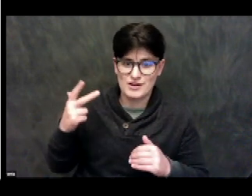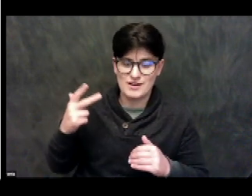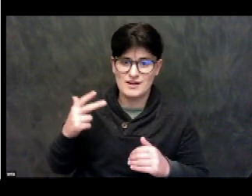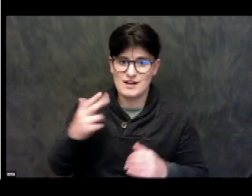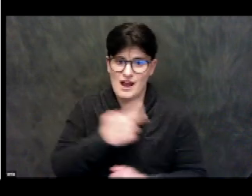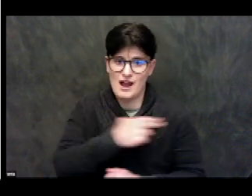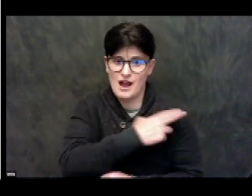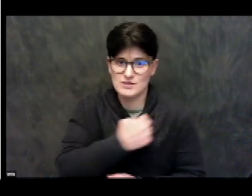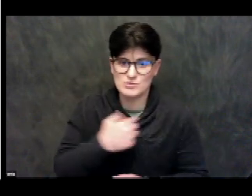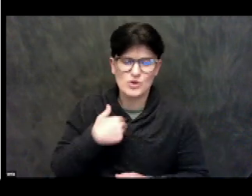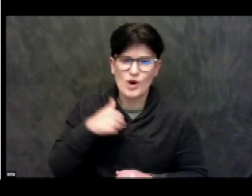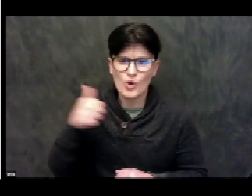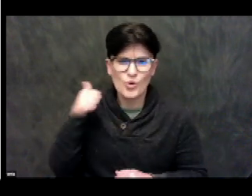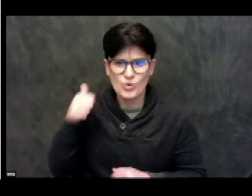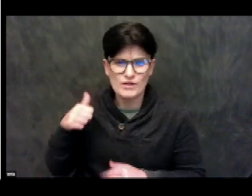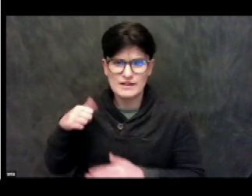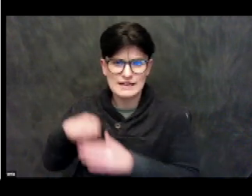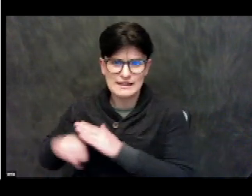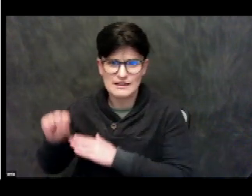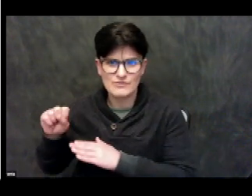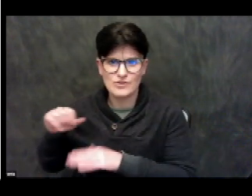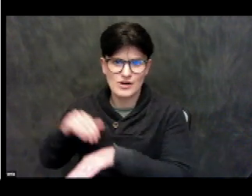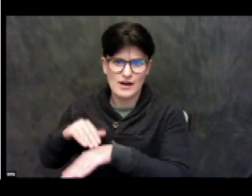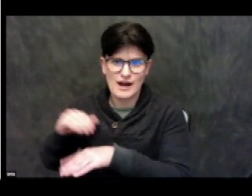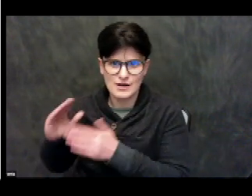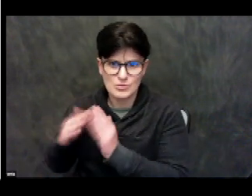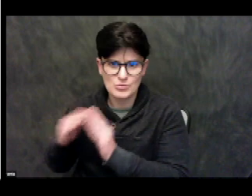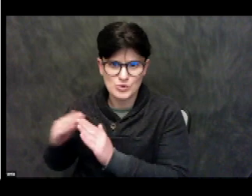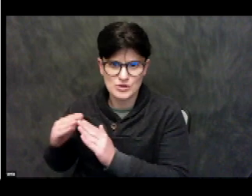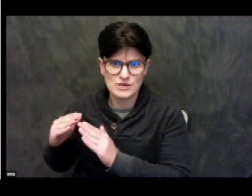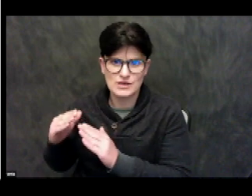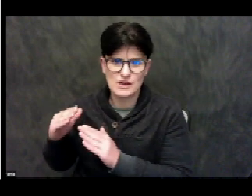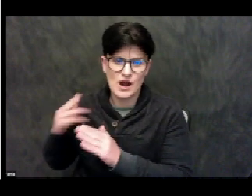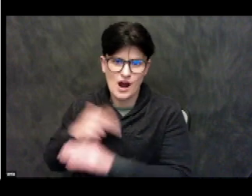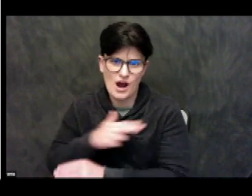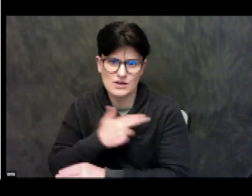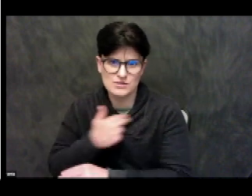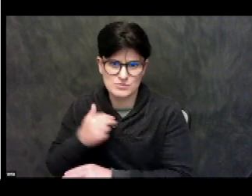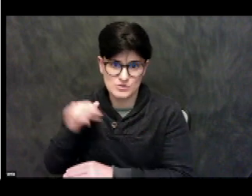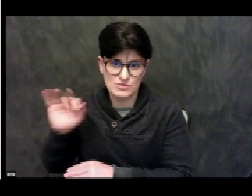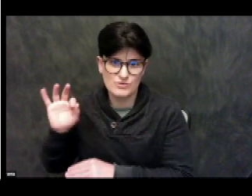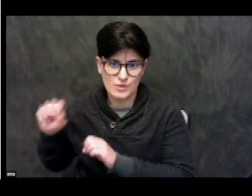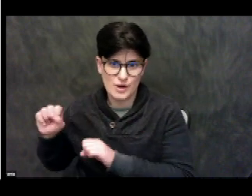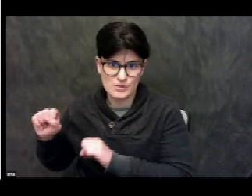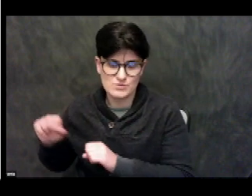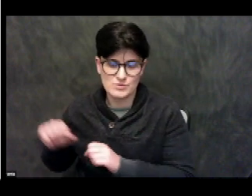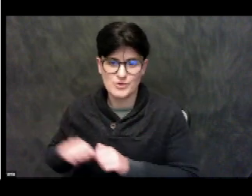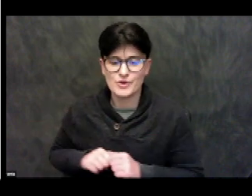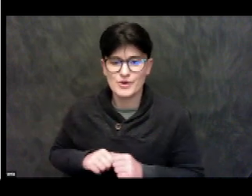a community hospital if at all possible, you know, additional level